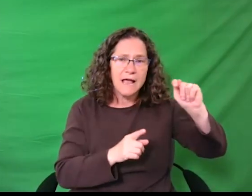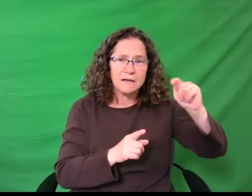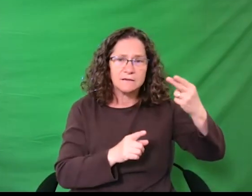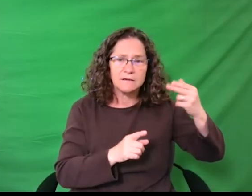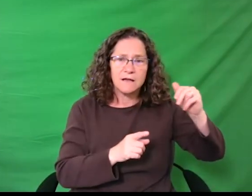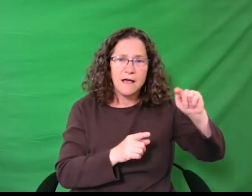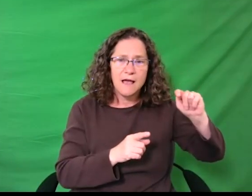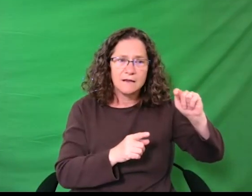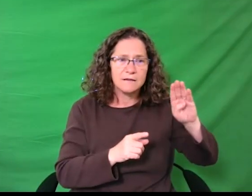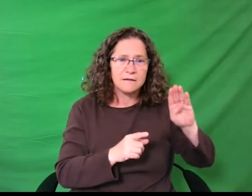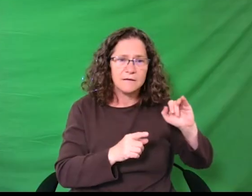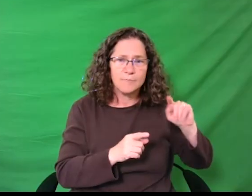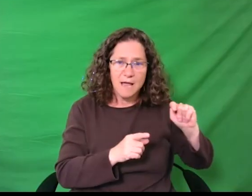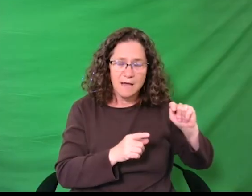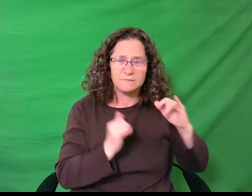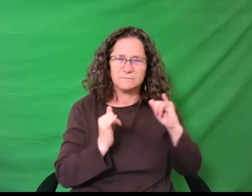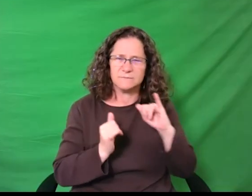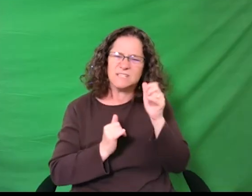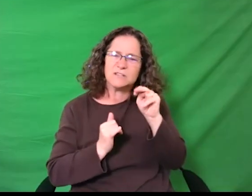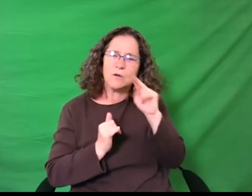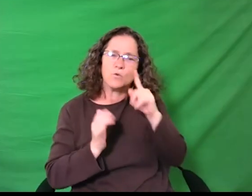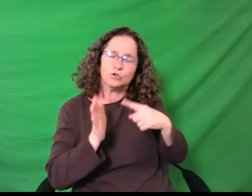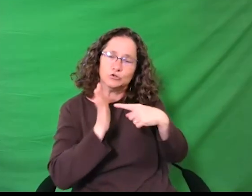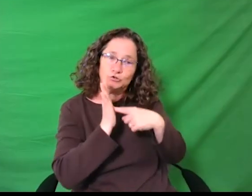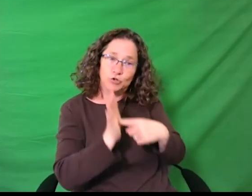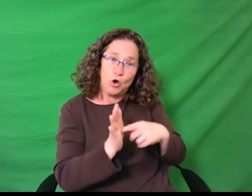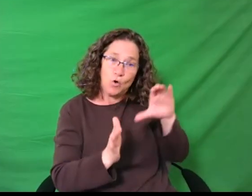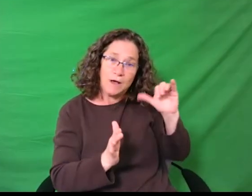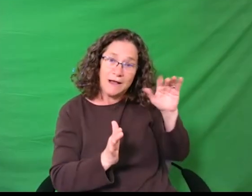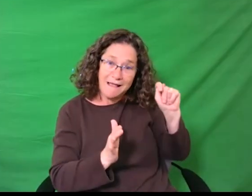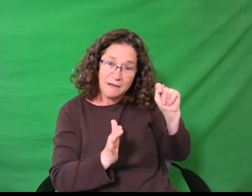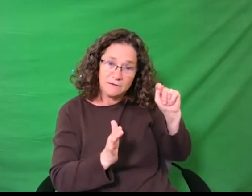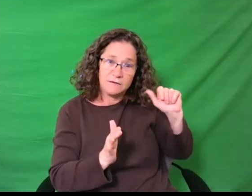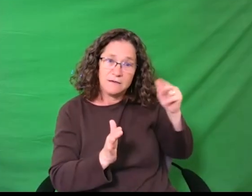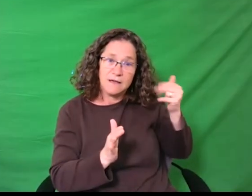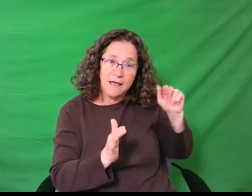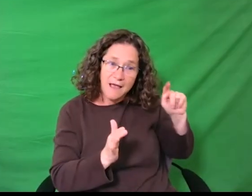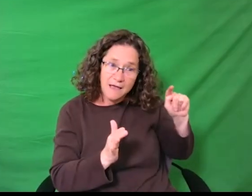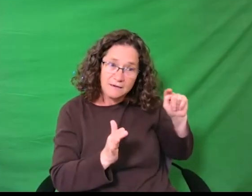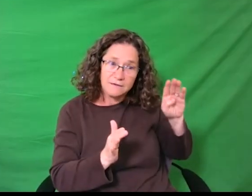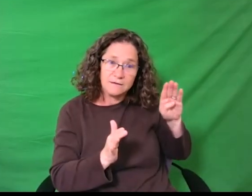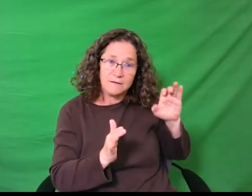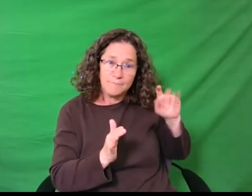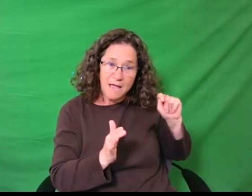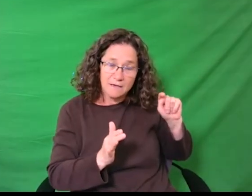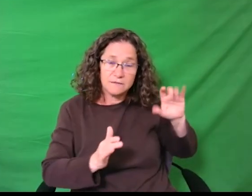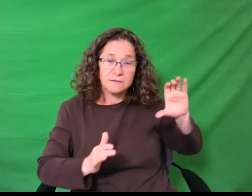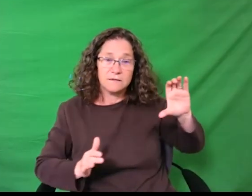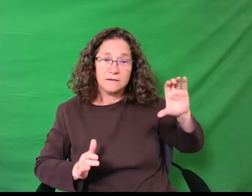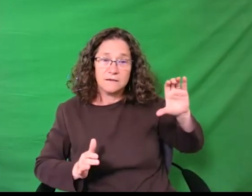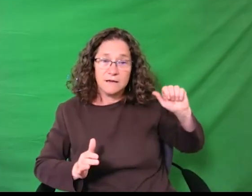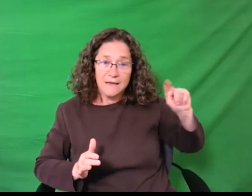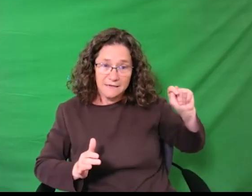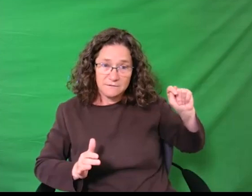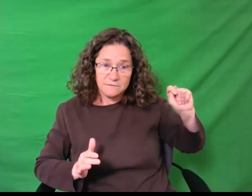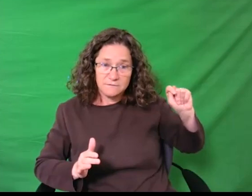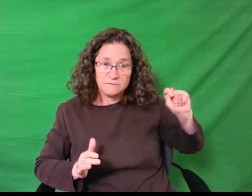So, Jen, can you demonstrate cat, hat, and bat? Sure. Cat.